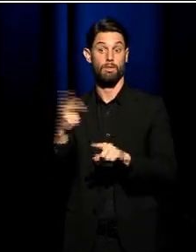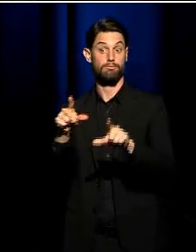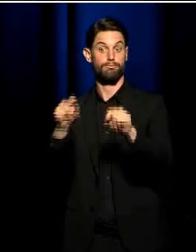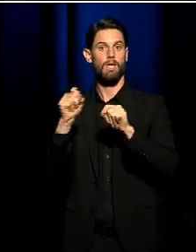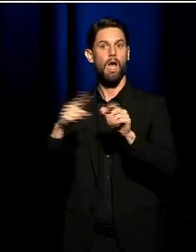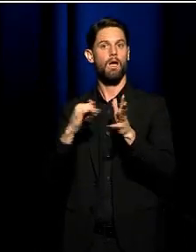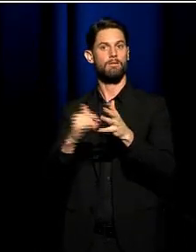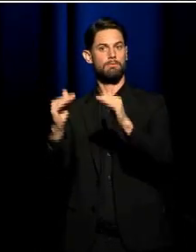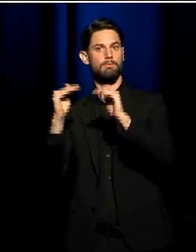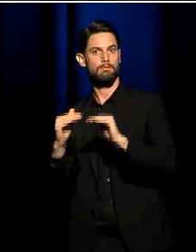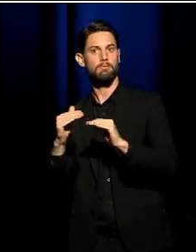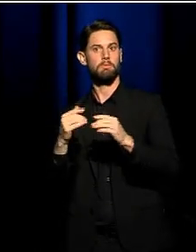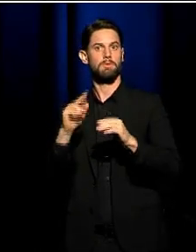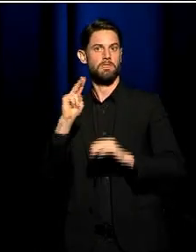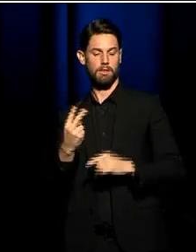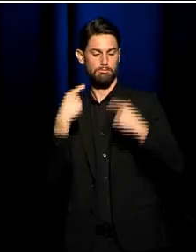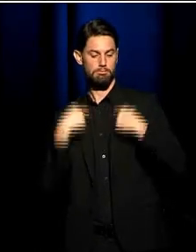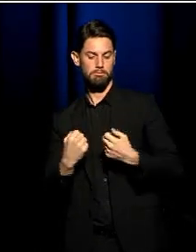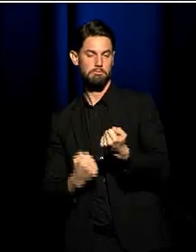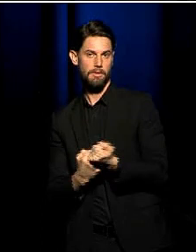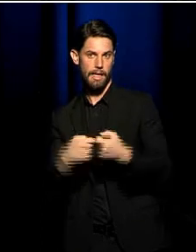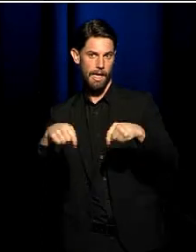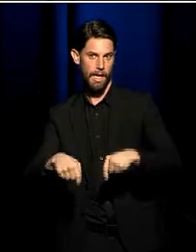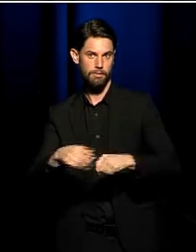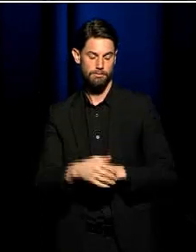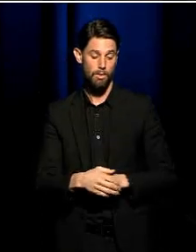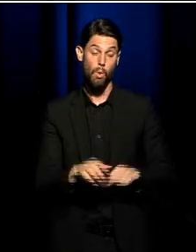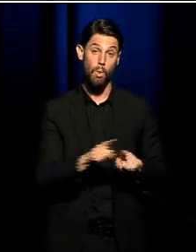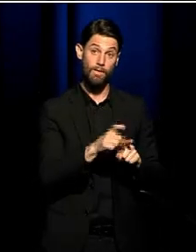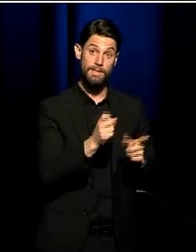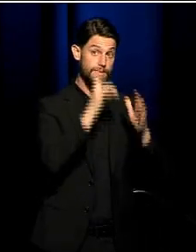Assisting. We are supported by the Solicitor Assisting the Commission,